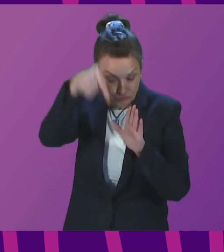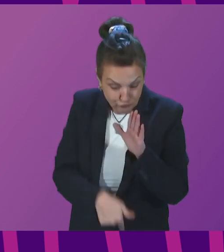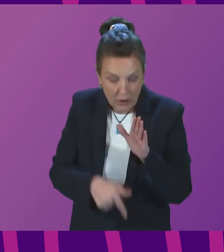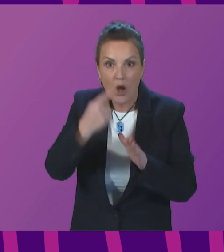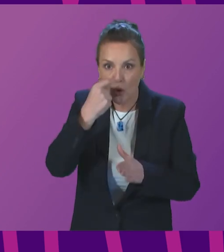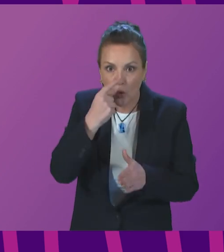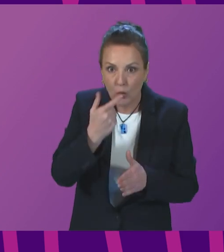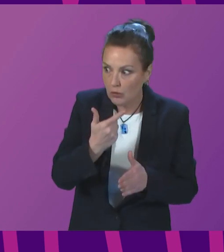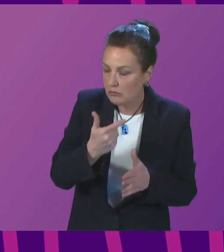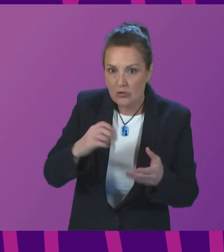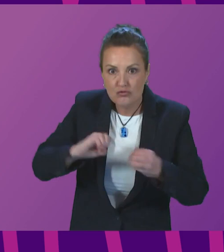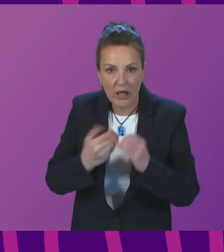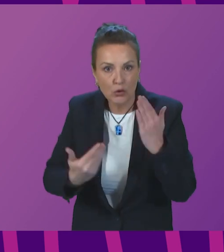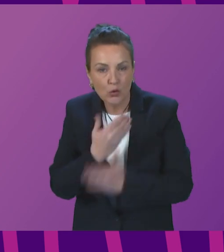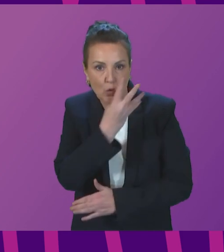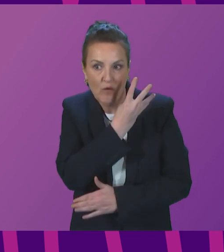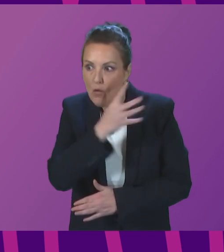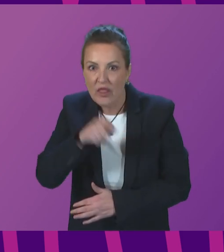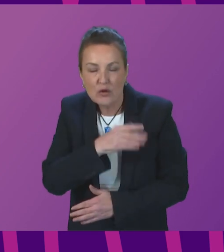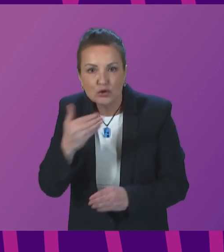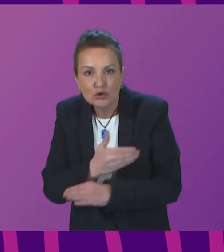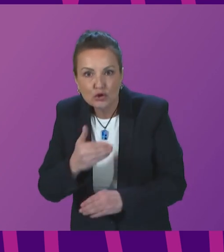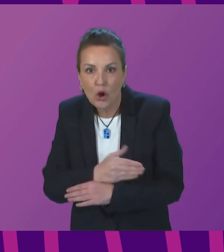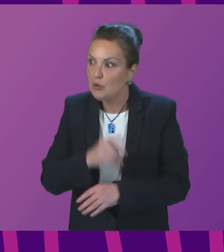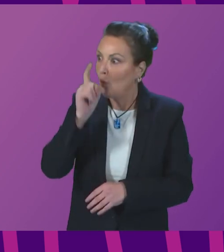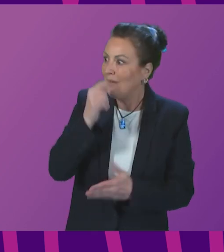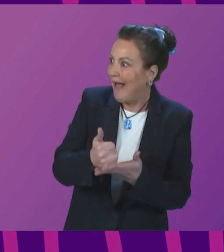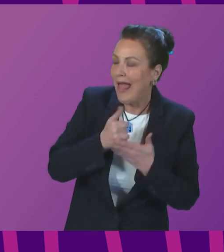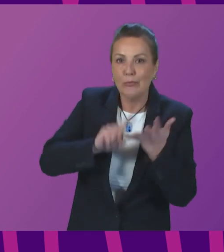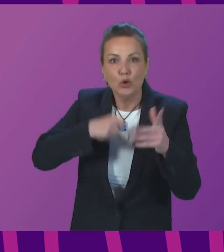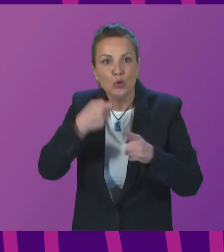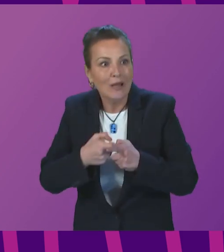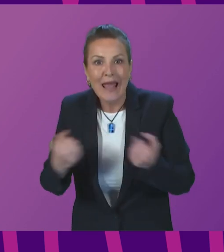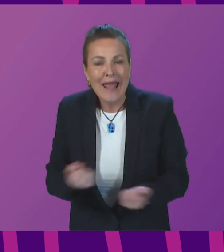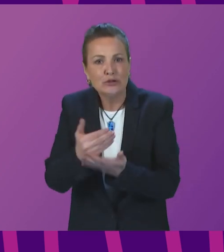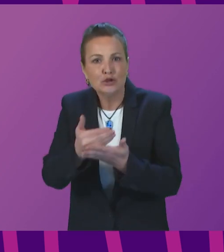around 4,000 jobs and significantly help the UK’s energy security, will the First Minister